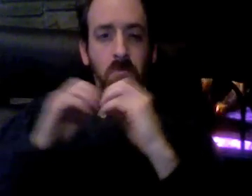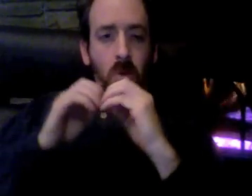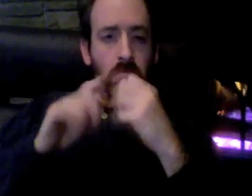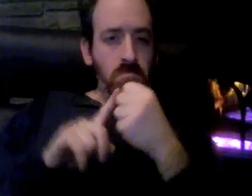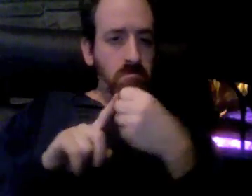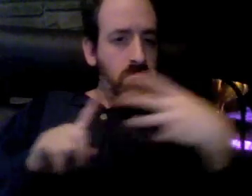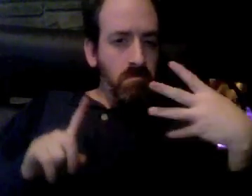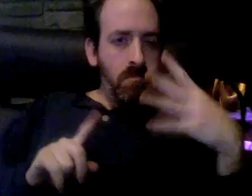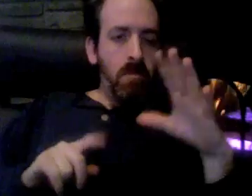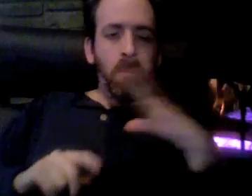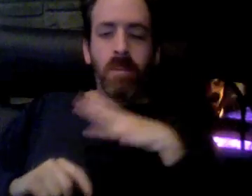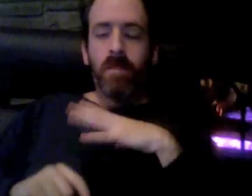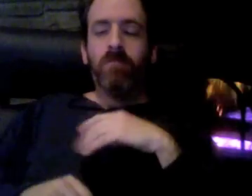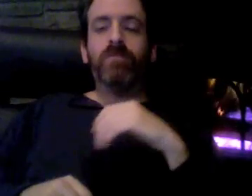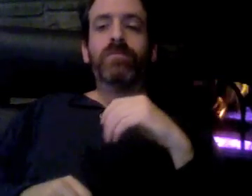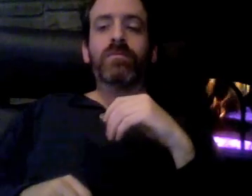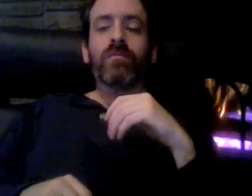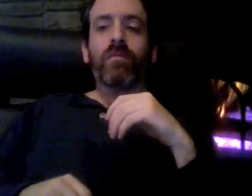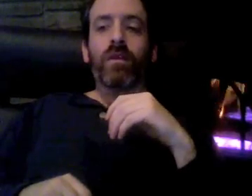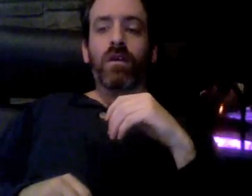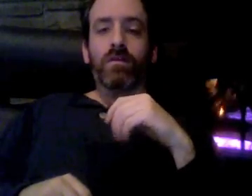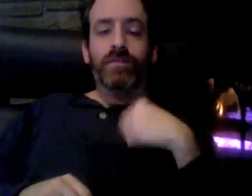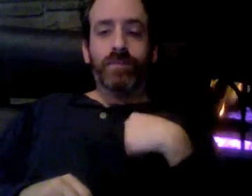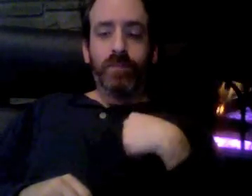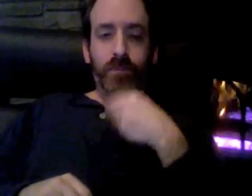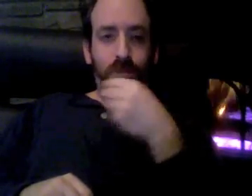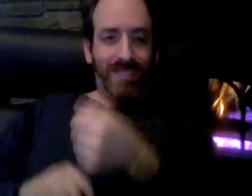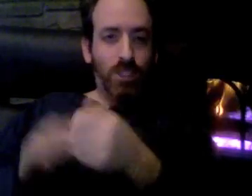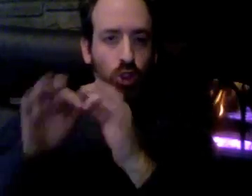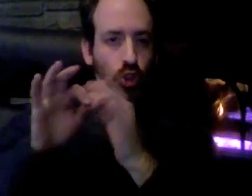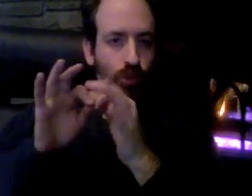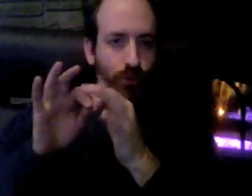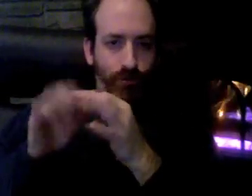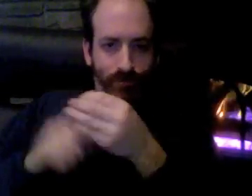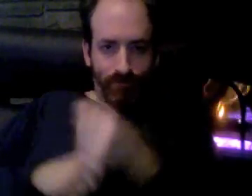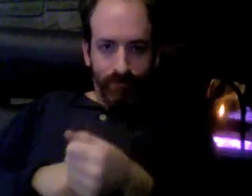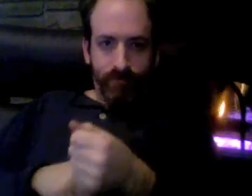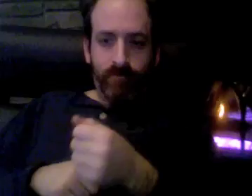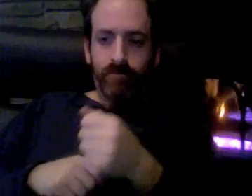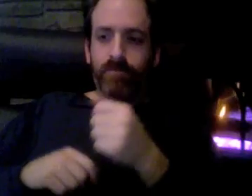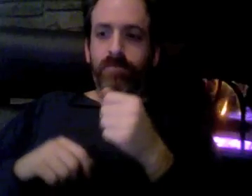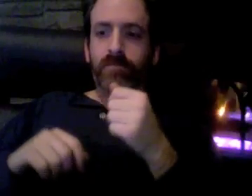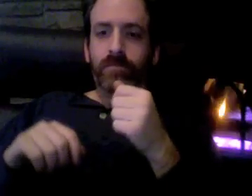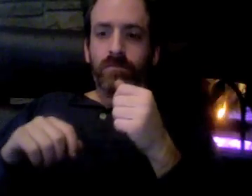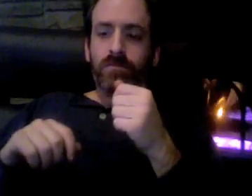Allow me to give you some depth in industry's view on this one, we pay our interpreters for their services.